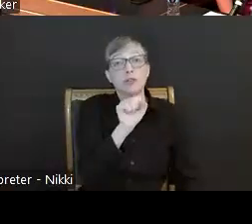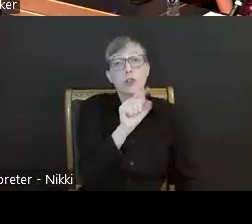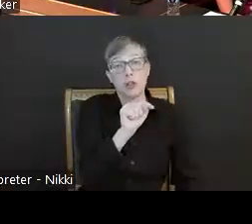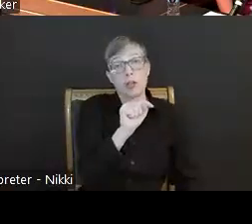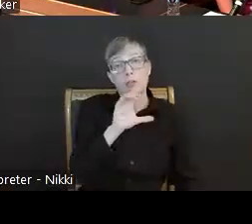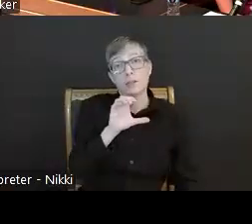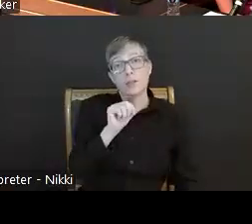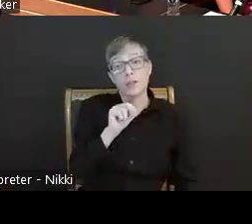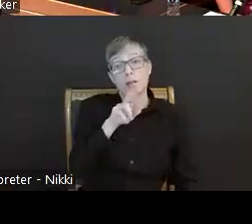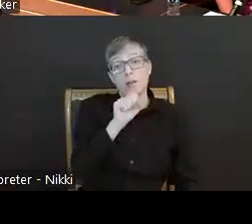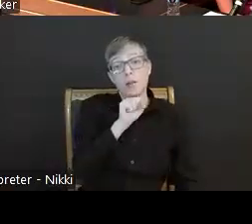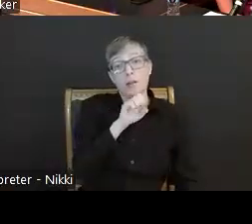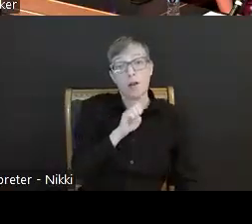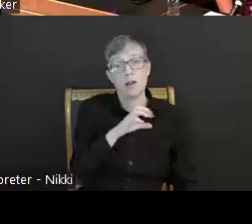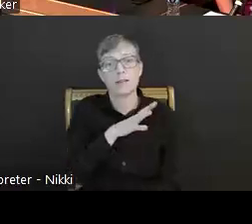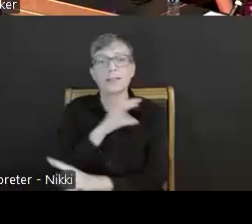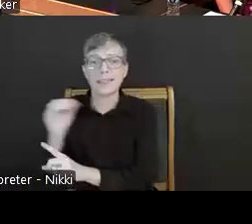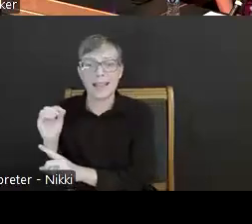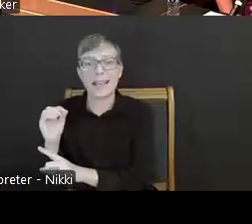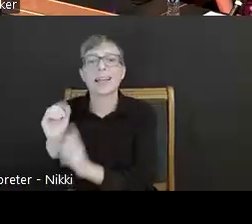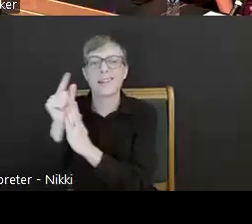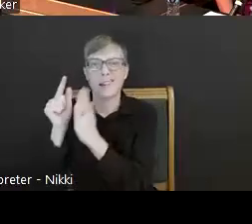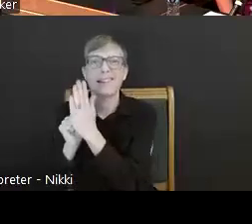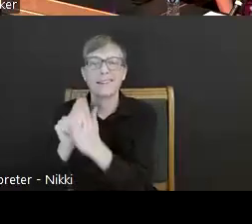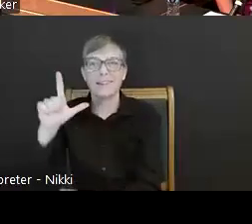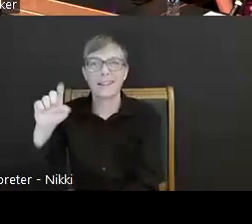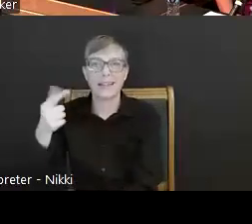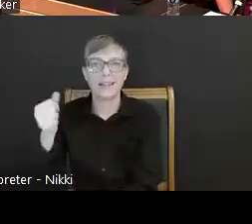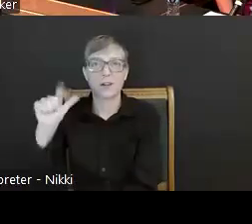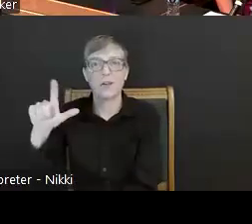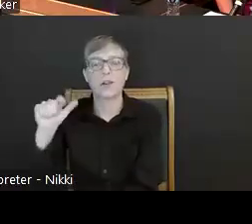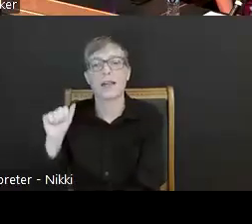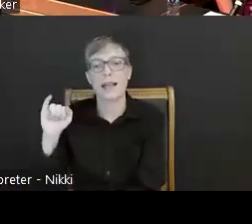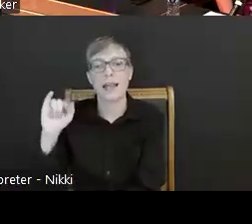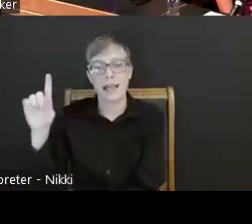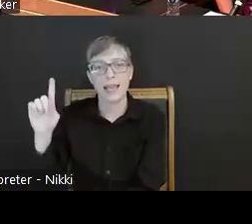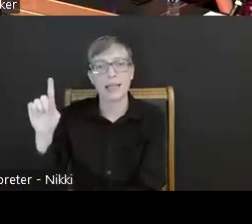clinics once per month where we have slots for our heel patients to then be able to have access for